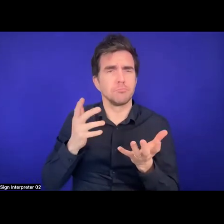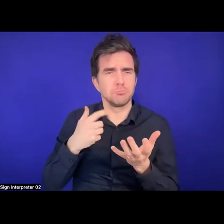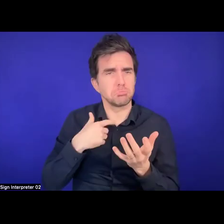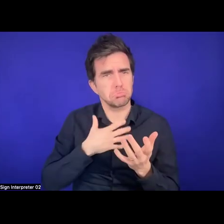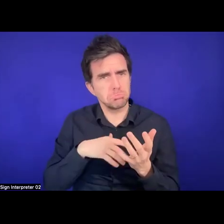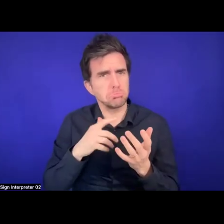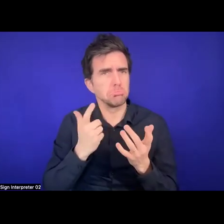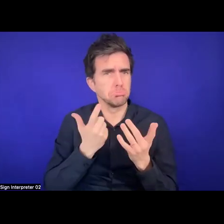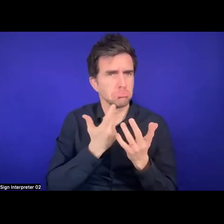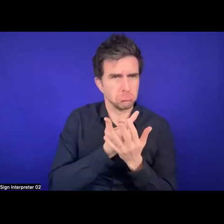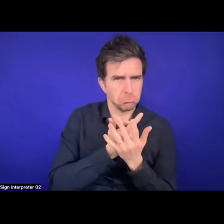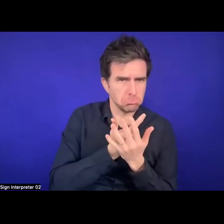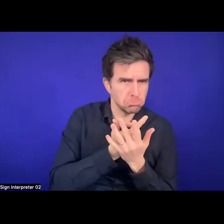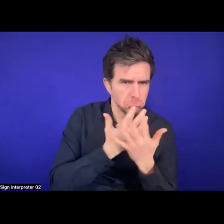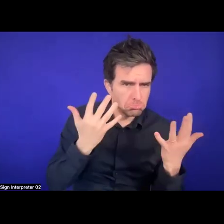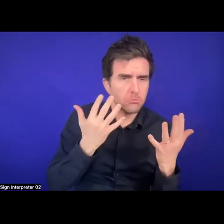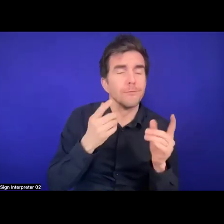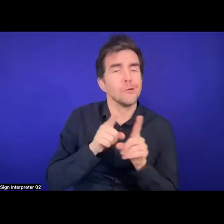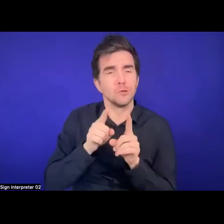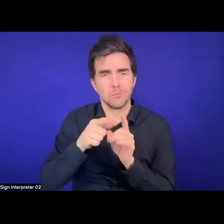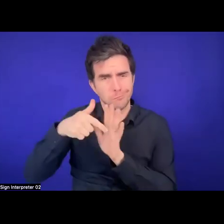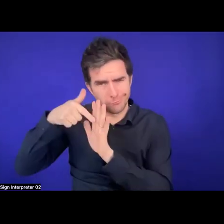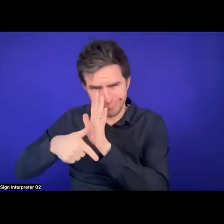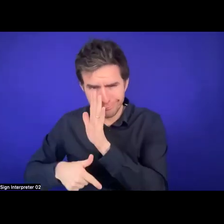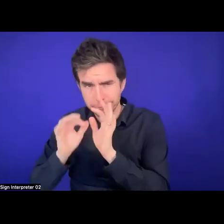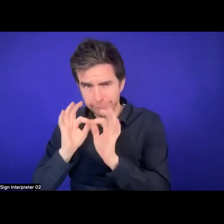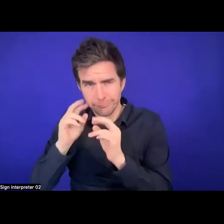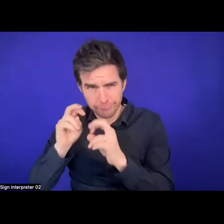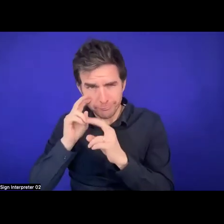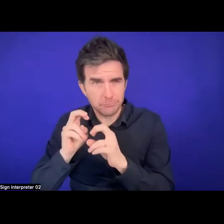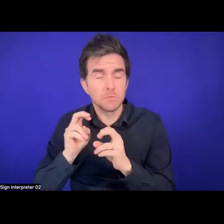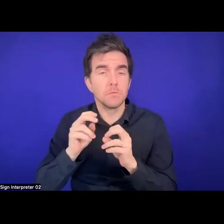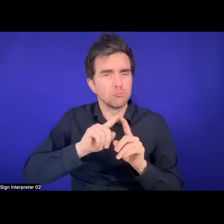look forward to host a post doctoral researcher at the observatory in the beautiful